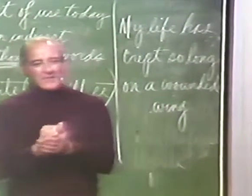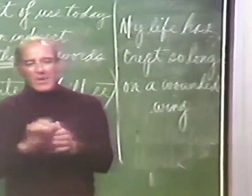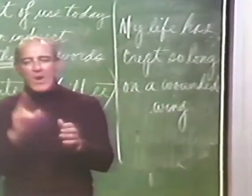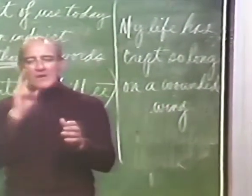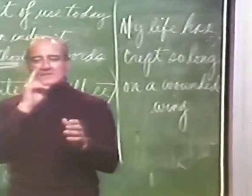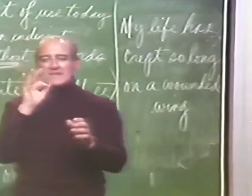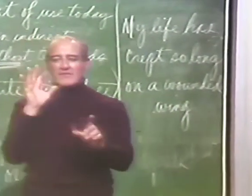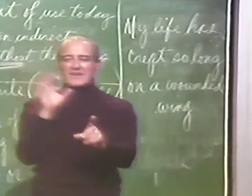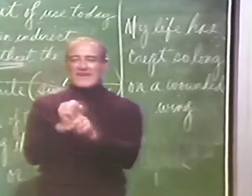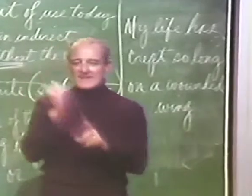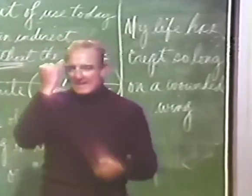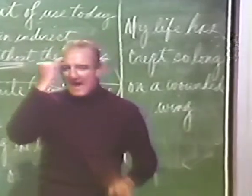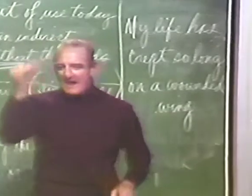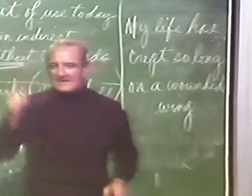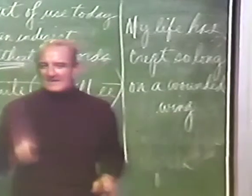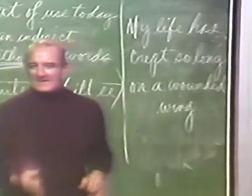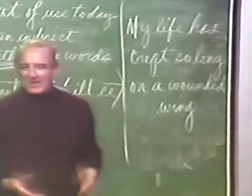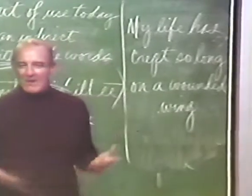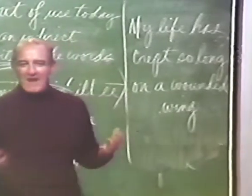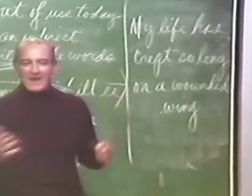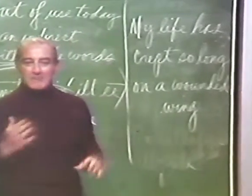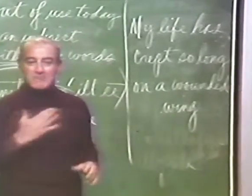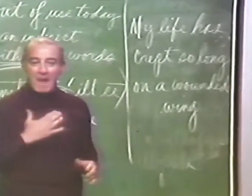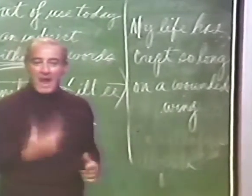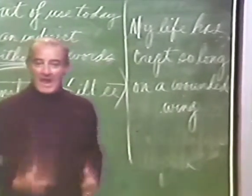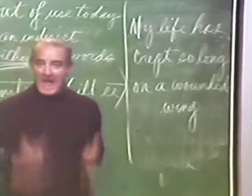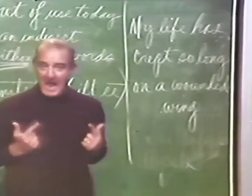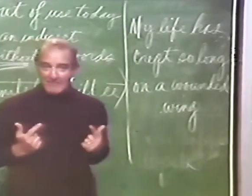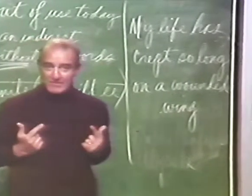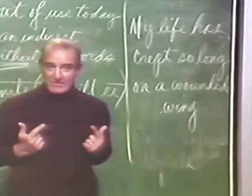I JUST INVENTED THAT, BUT I WANT TO SEE IF YOU GET THE IDEA.